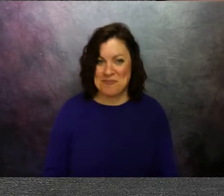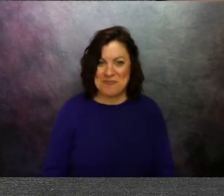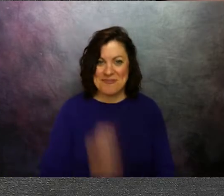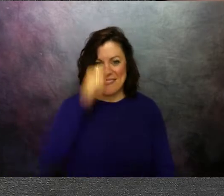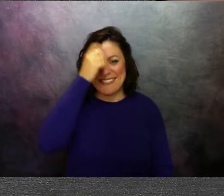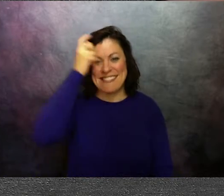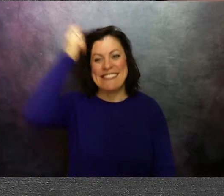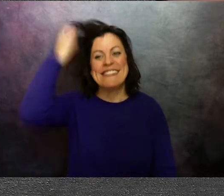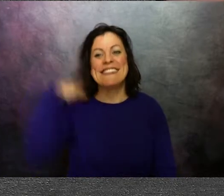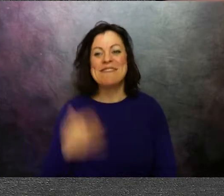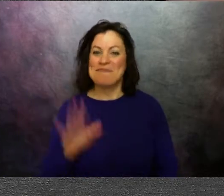This is me.